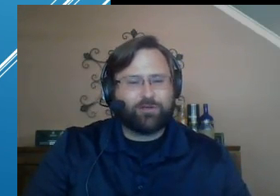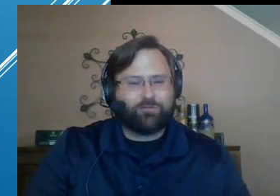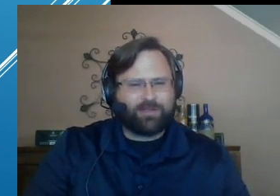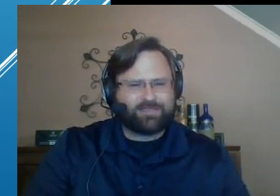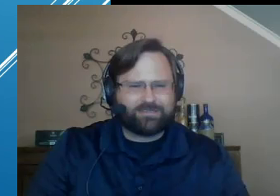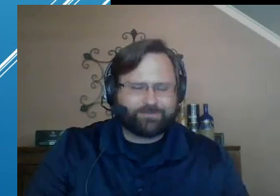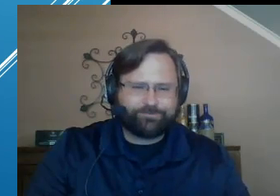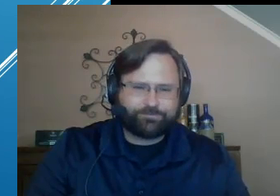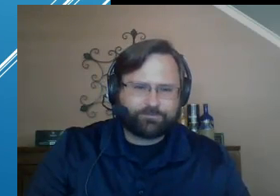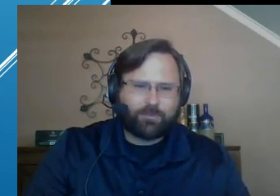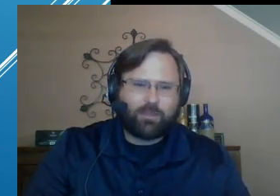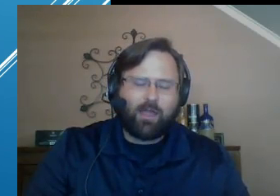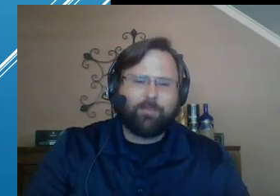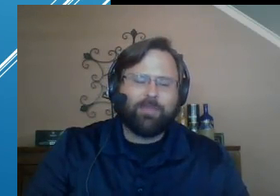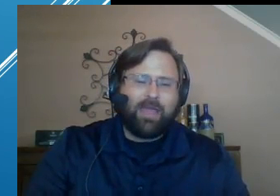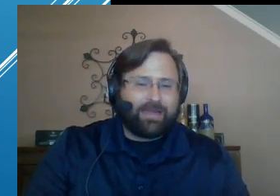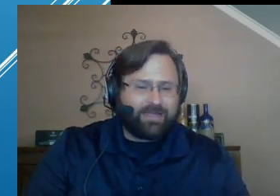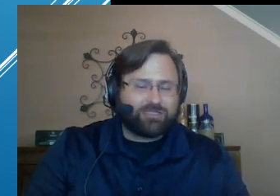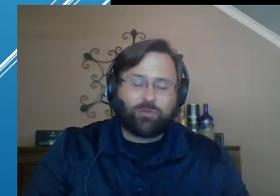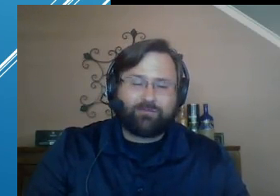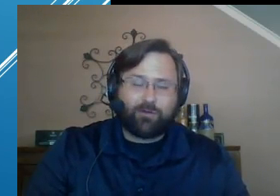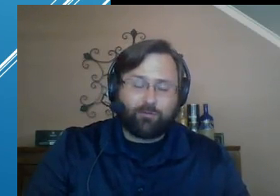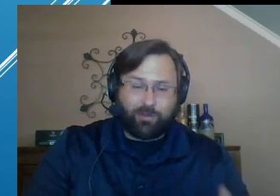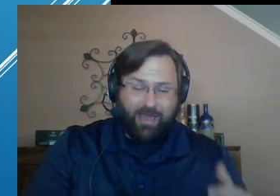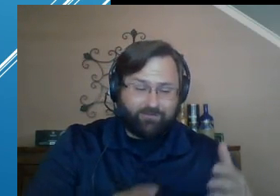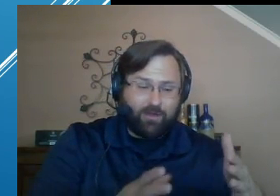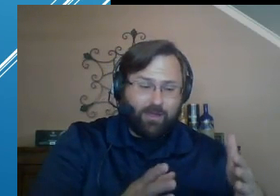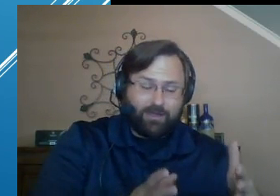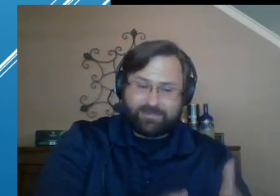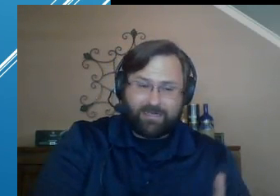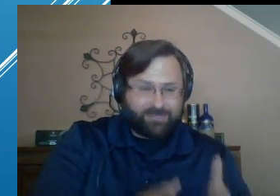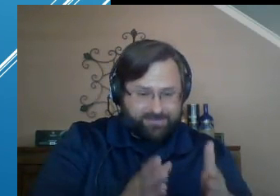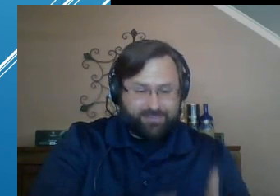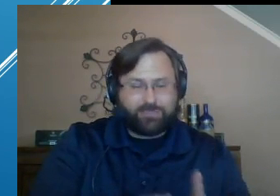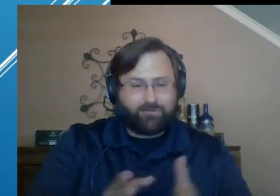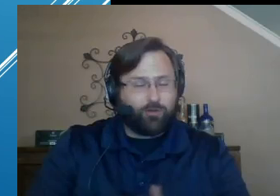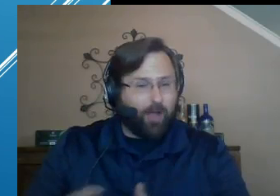so for instance in English whenever we have a sentence that's subject verb object